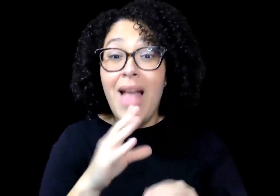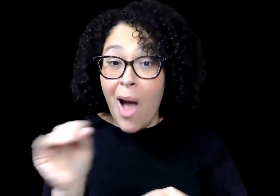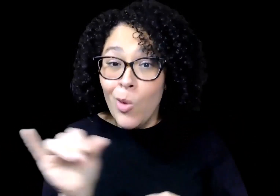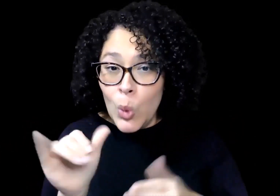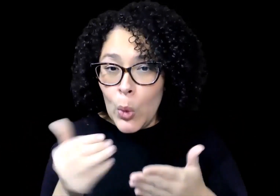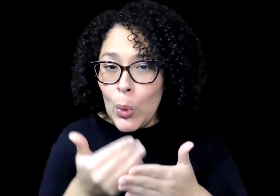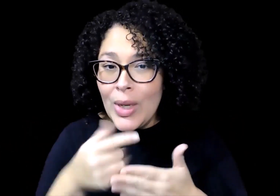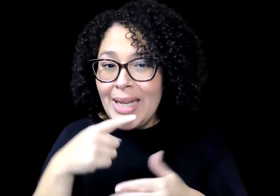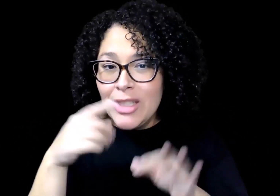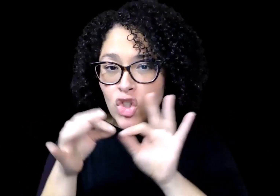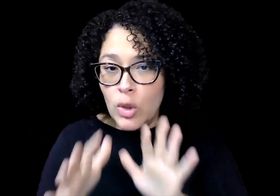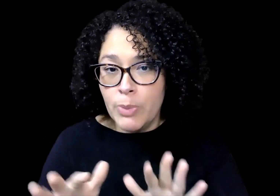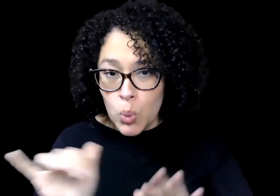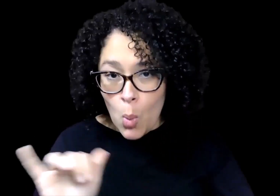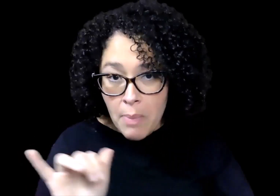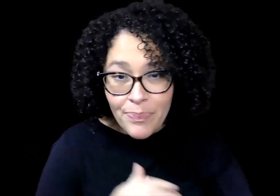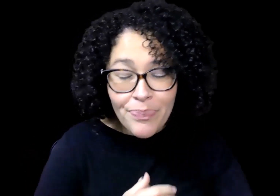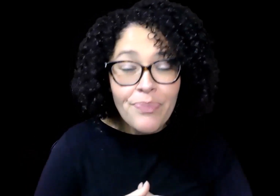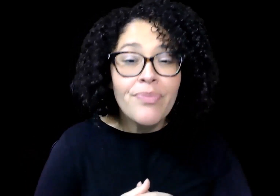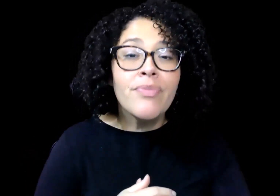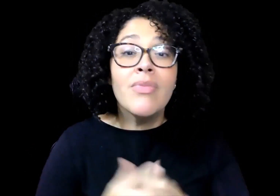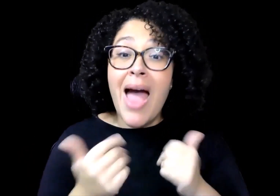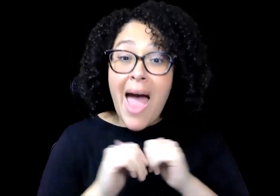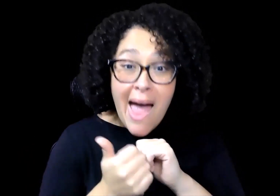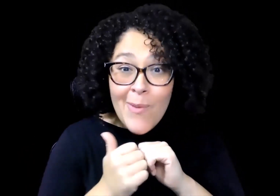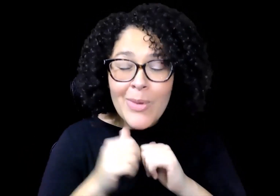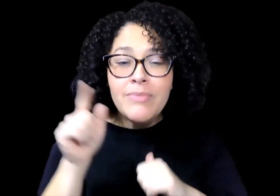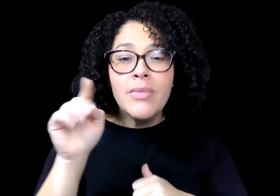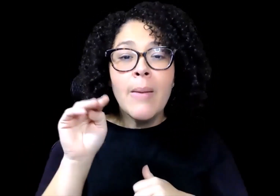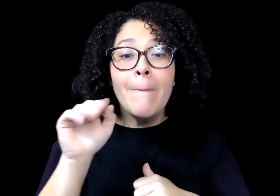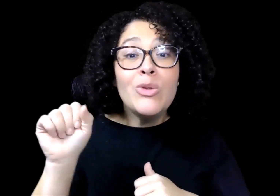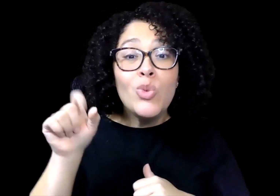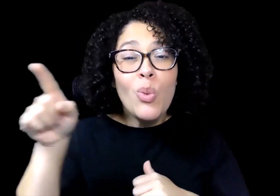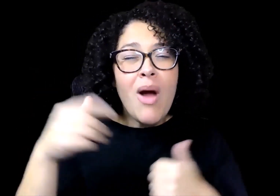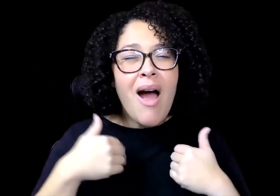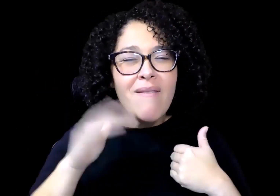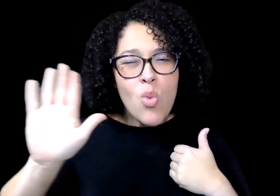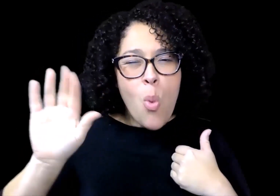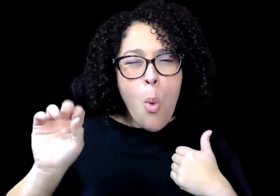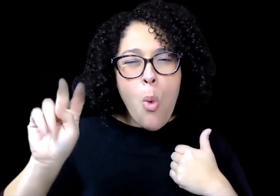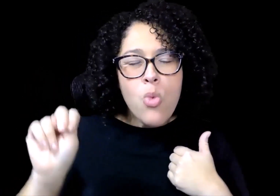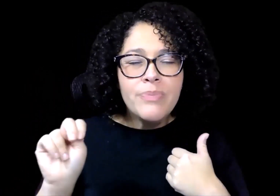the number of deaf interpreters as well as new hearing interpreters and we did this